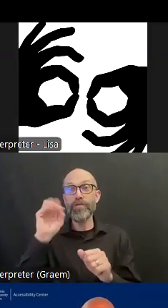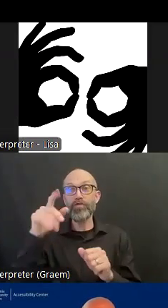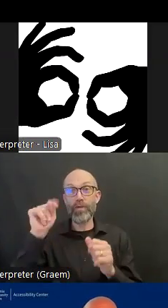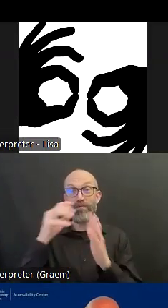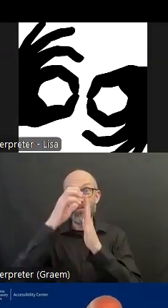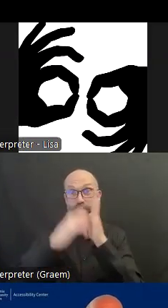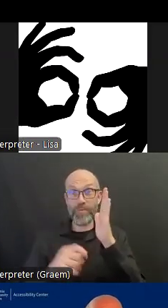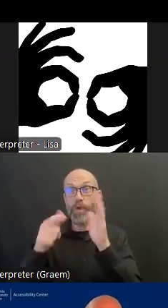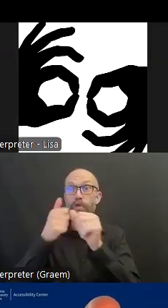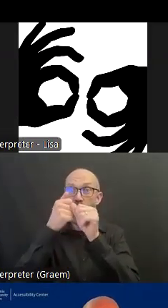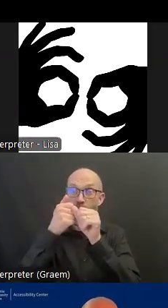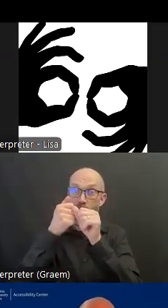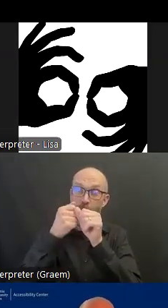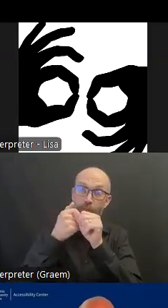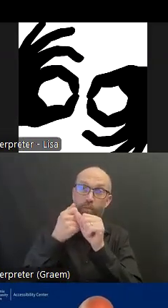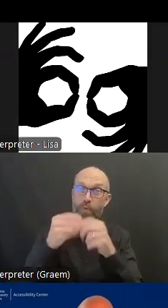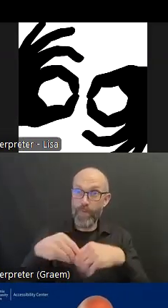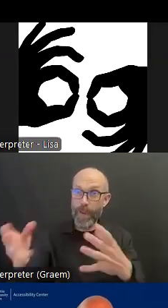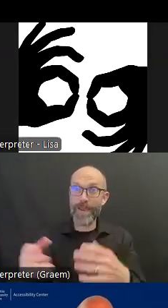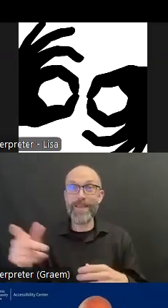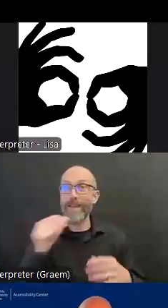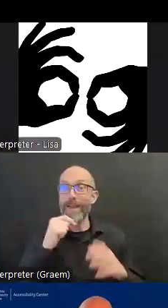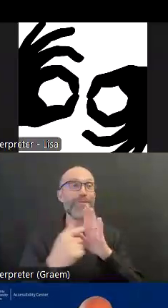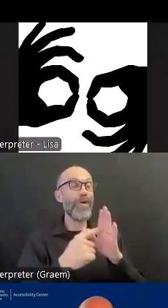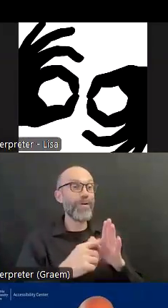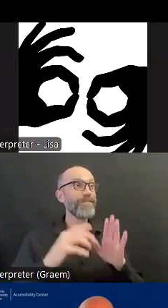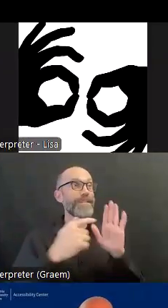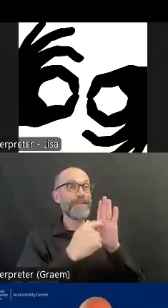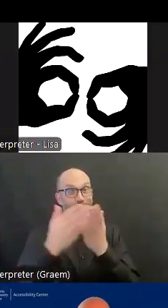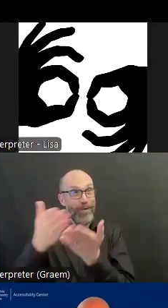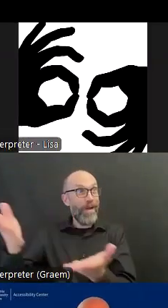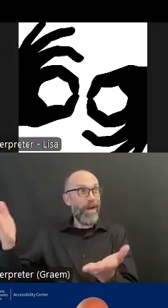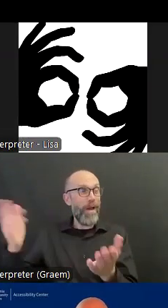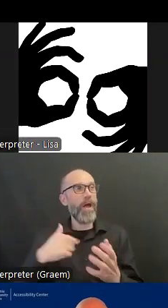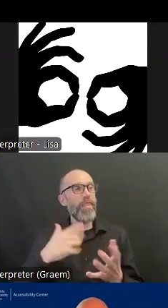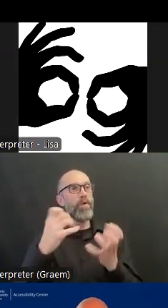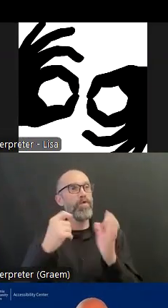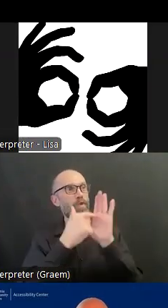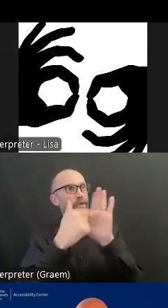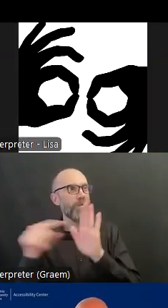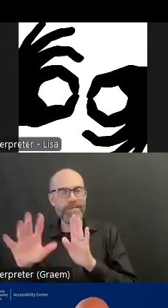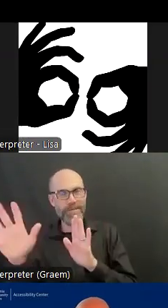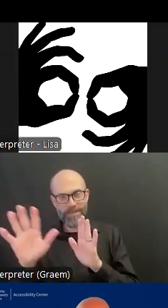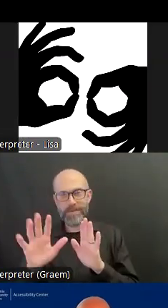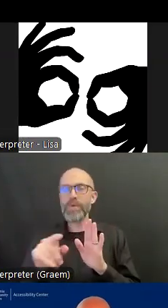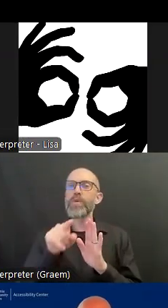just them doing their shiny dog-and-pony show, where they show you whatever. It's that you show those key features,